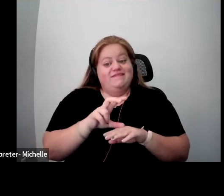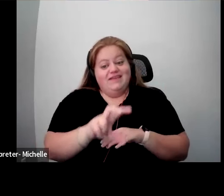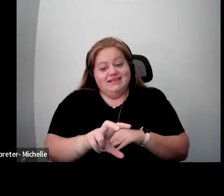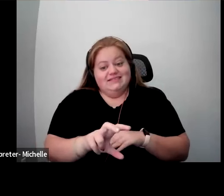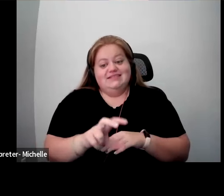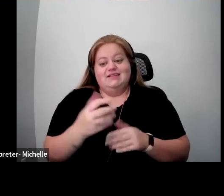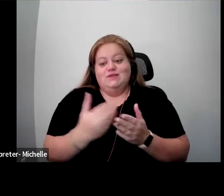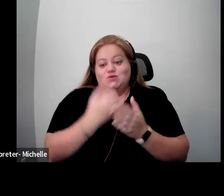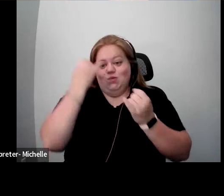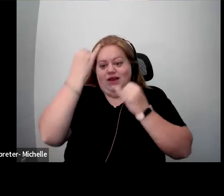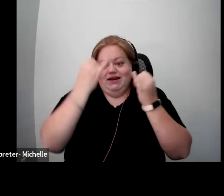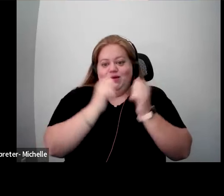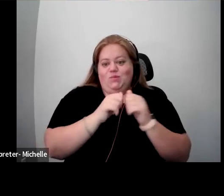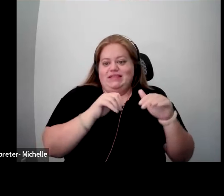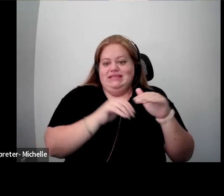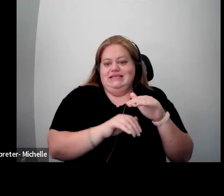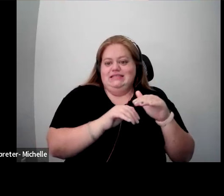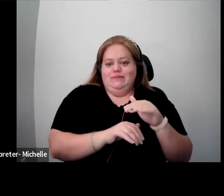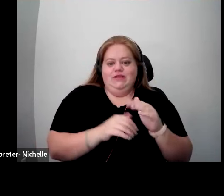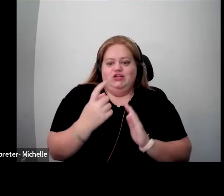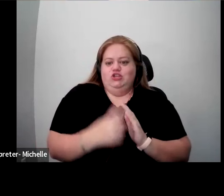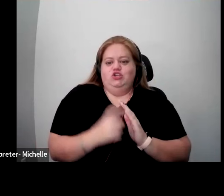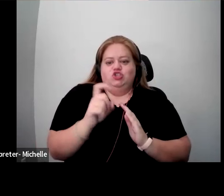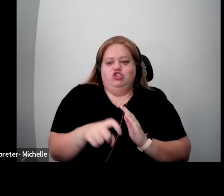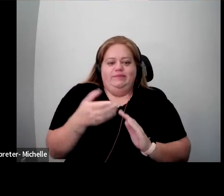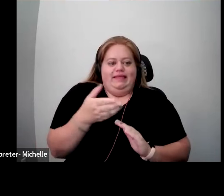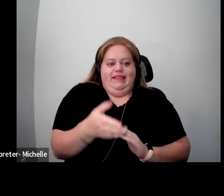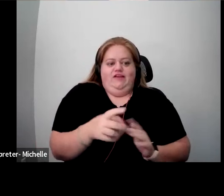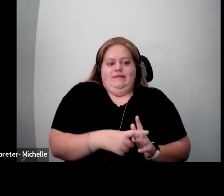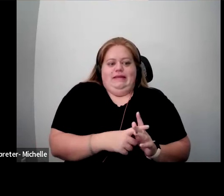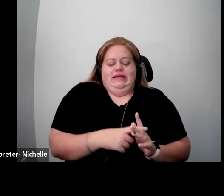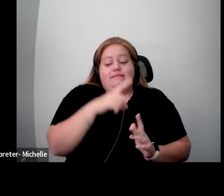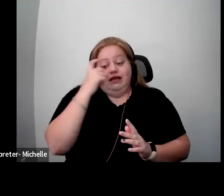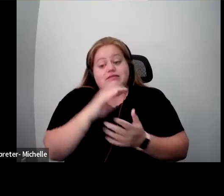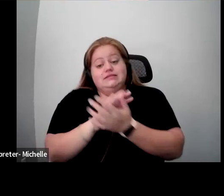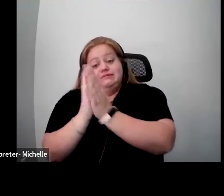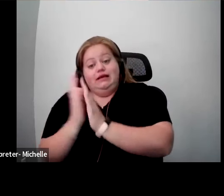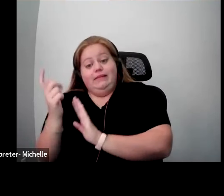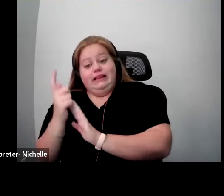of accessibility by default. Because it has become a legal imperative for most of them